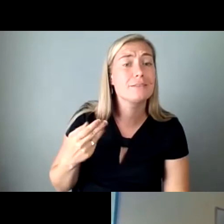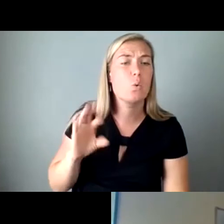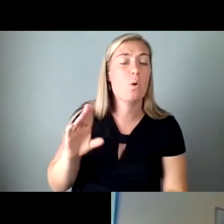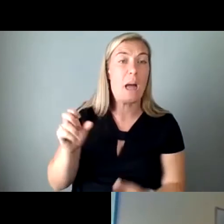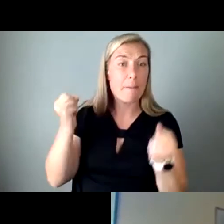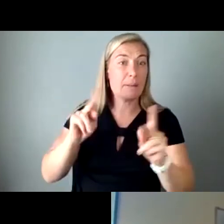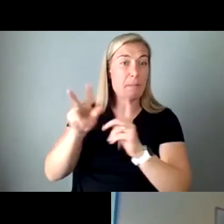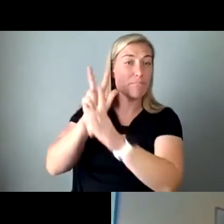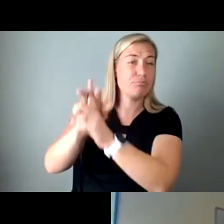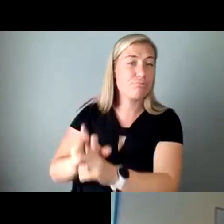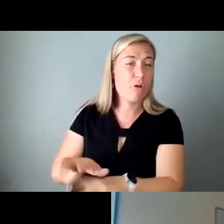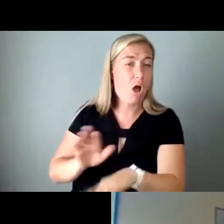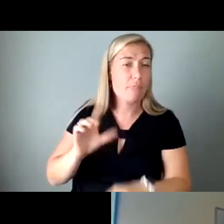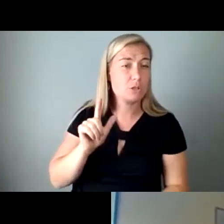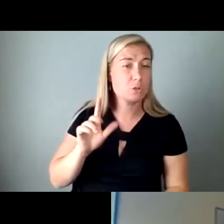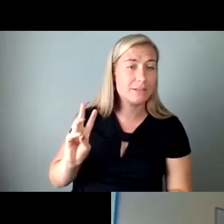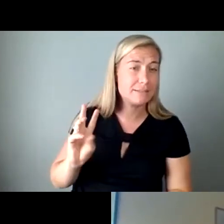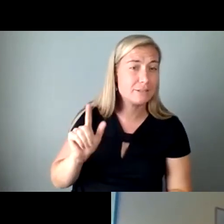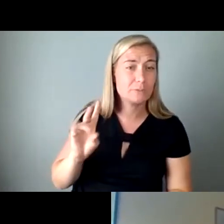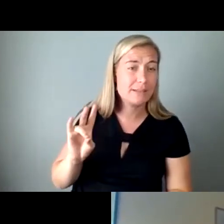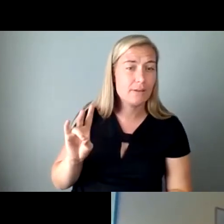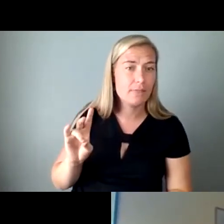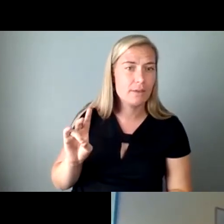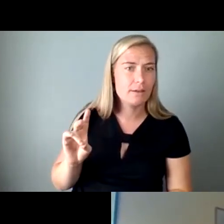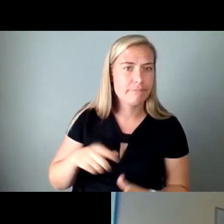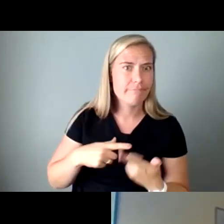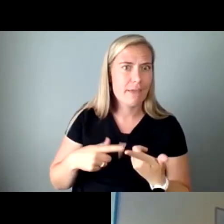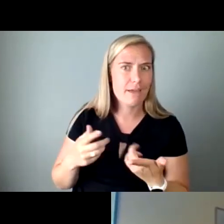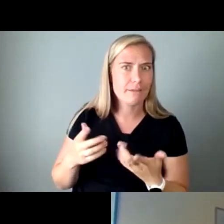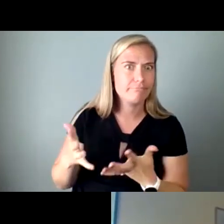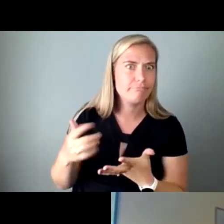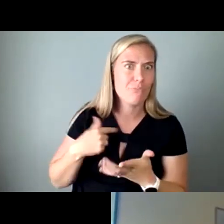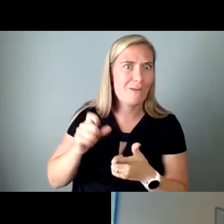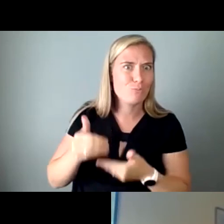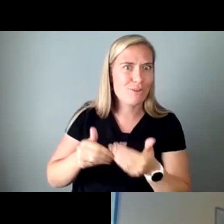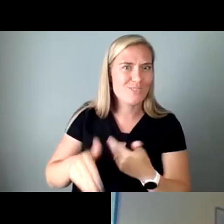on the 27th, obviously all of those have to be processed. If we can't get through them on